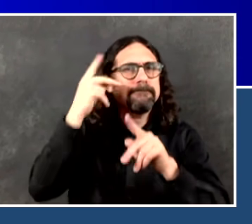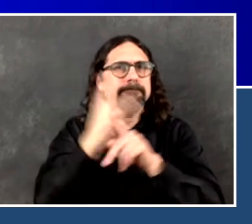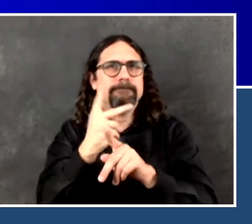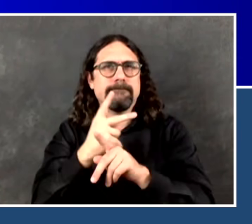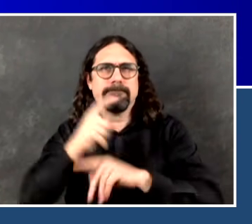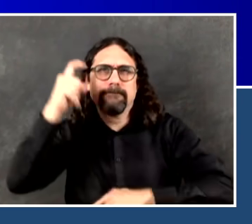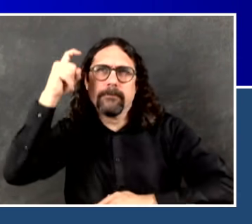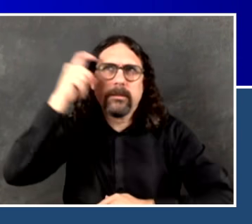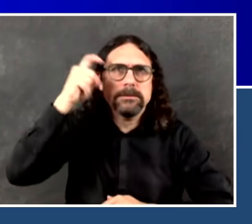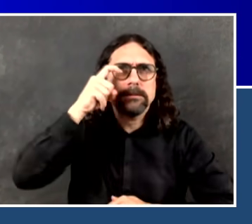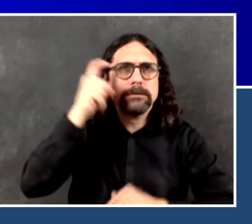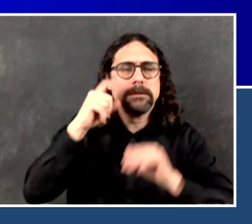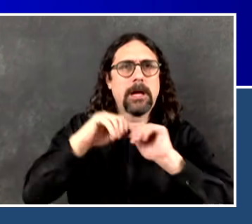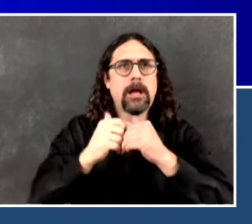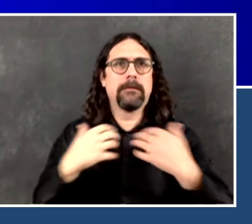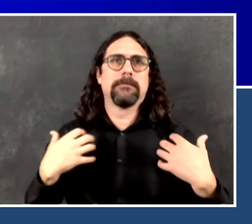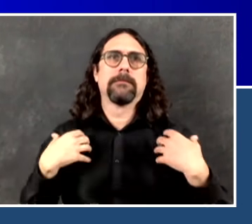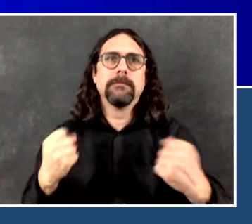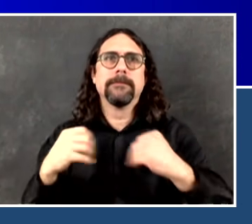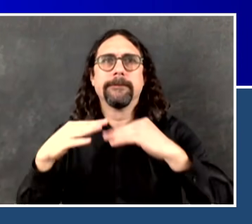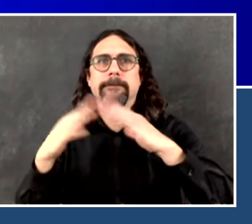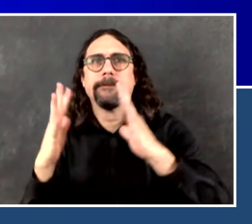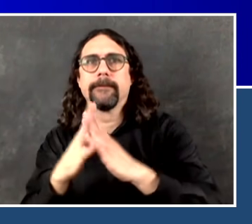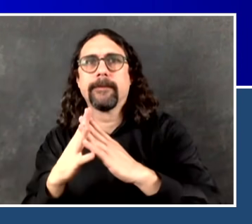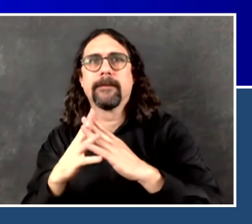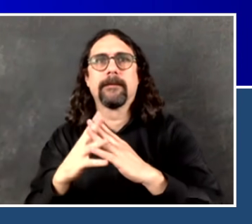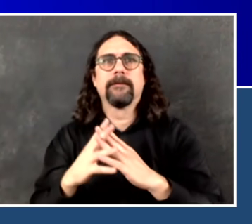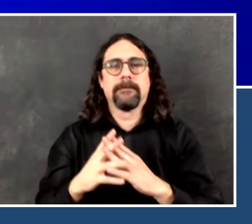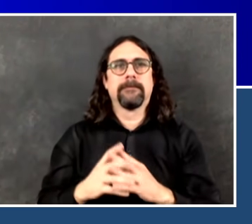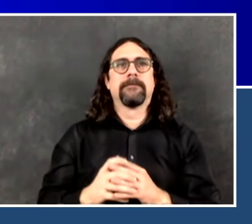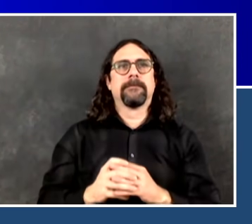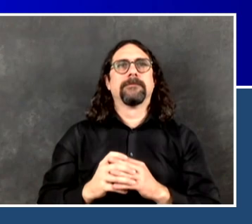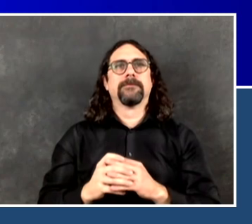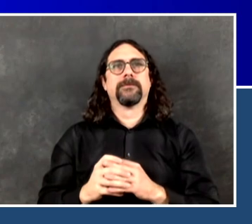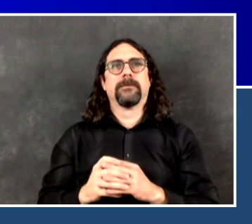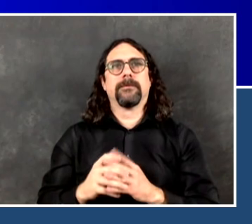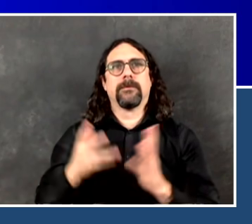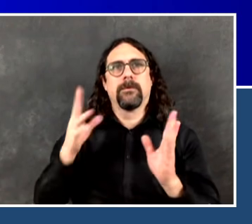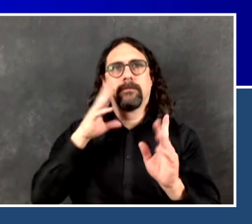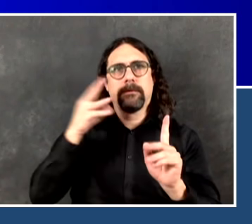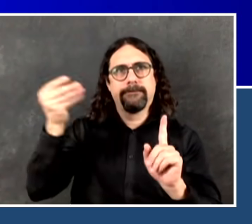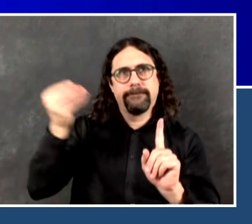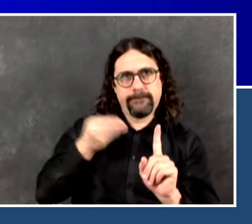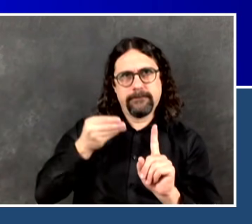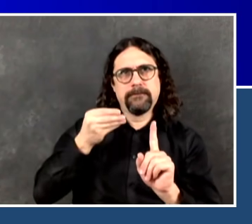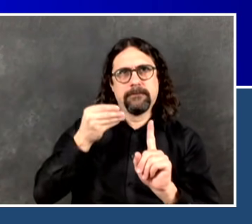THAT RECOVERY THAT WILL BE FAIR.